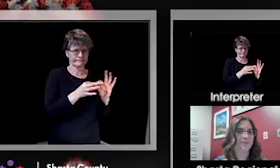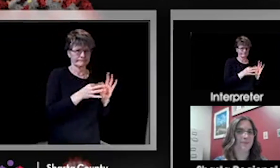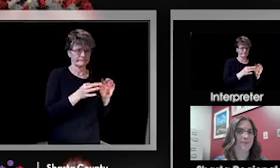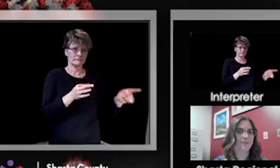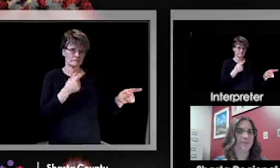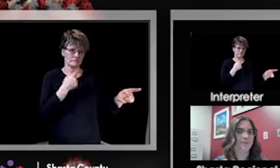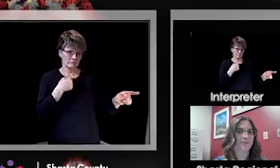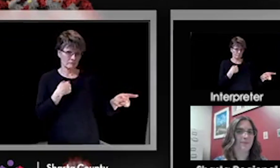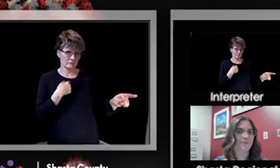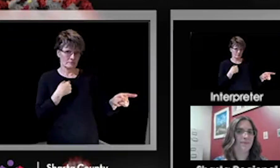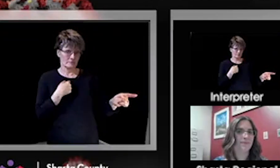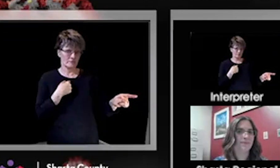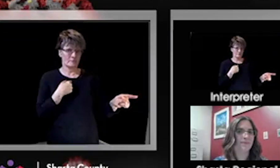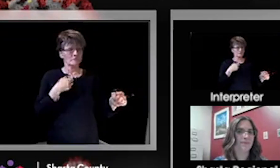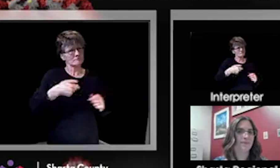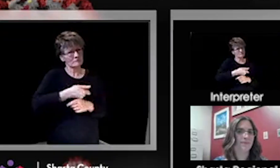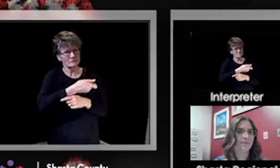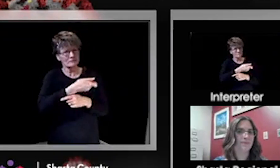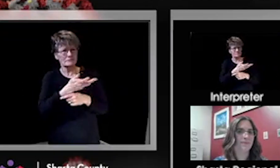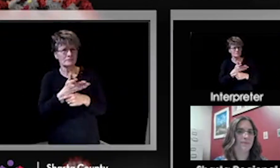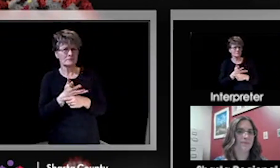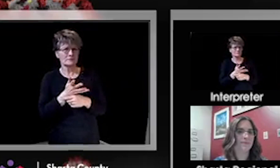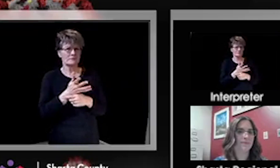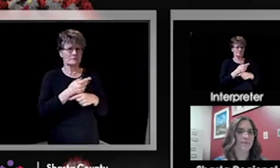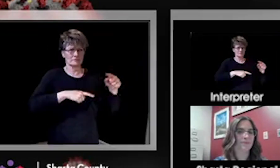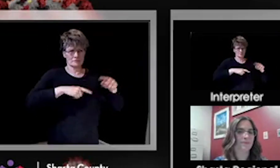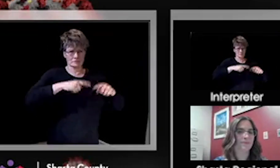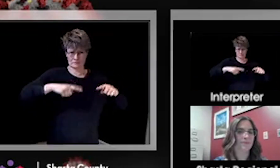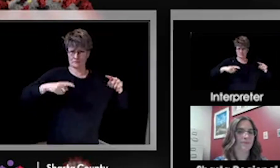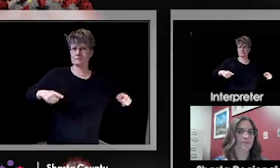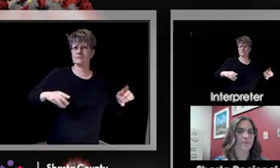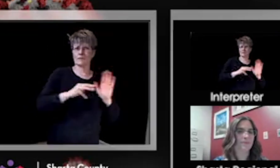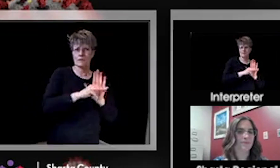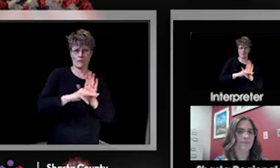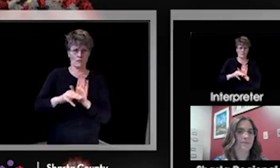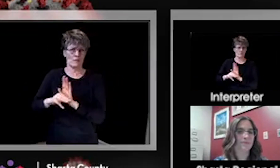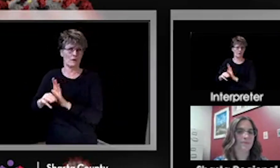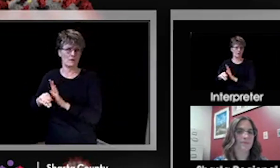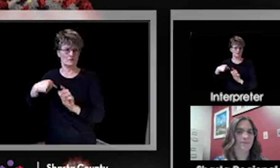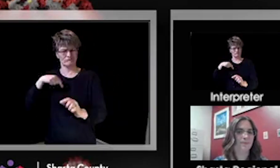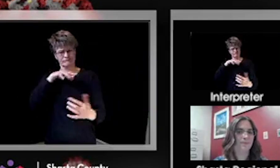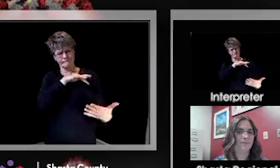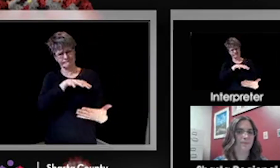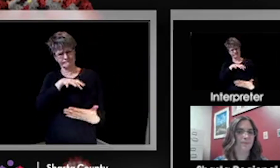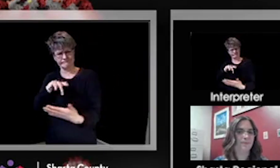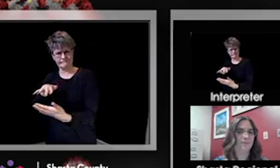are several different models out there and we just got something about an hour-ago from